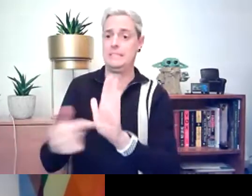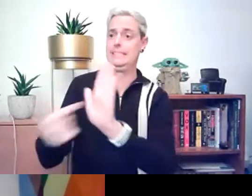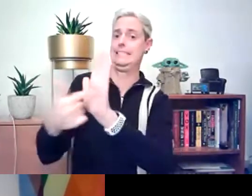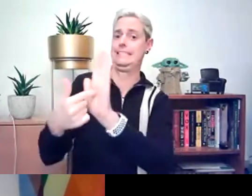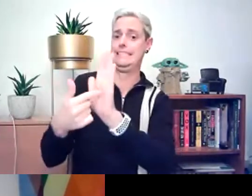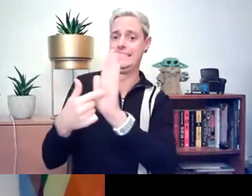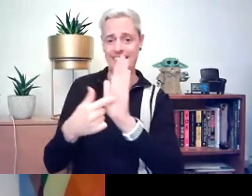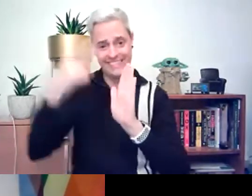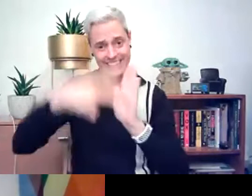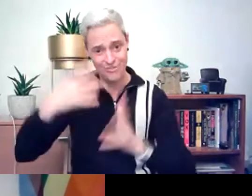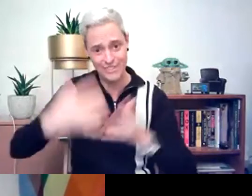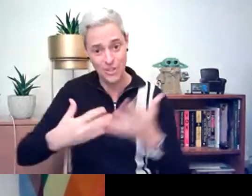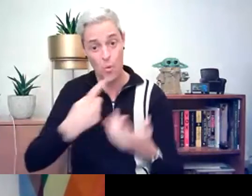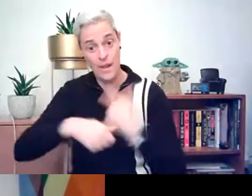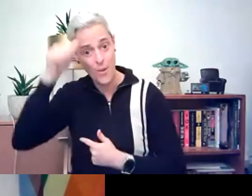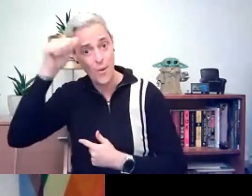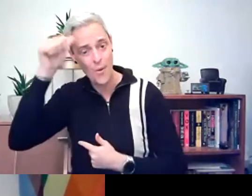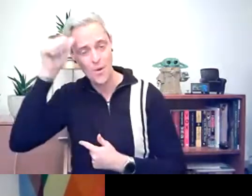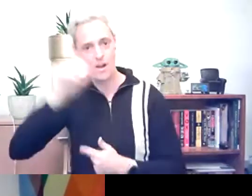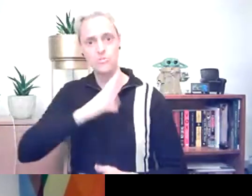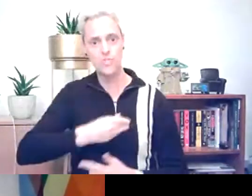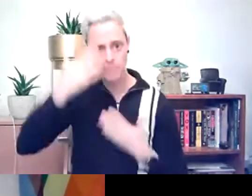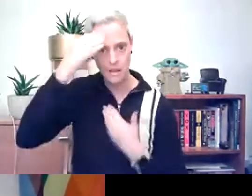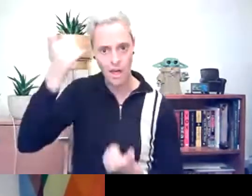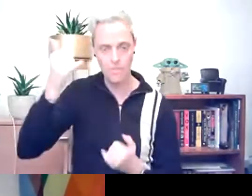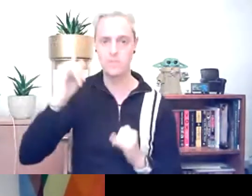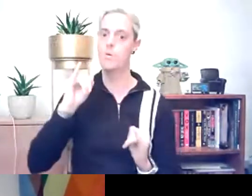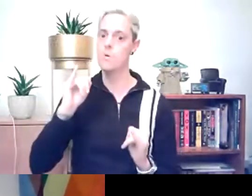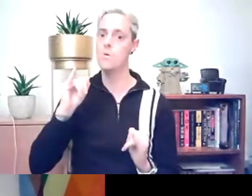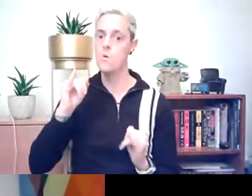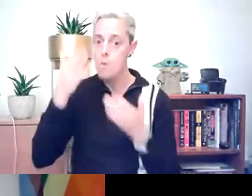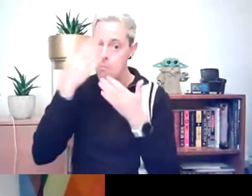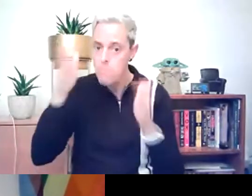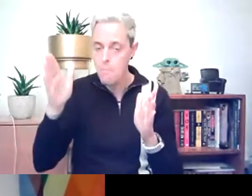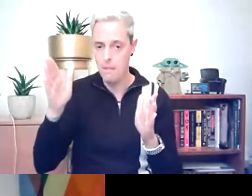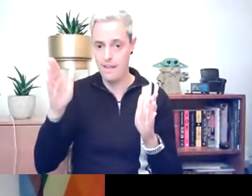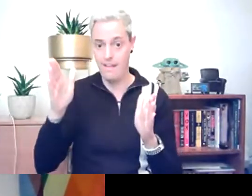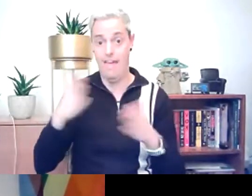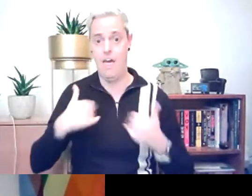mental health, if people were enabled and support to go through that, that improved mental health. 18:21:38 Yes it does the single best thing